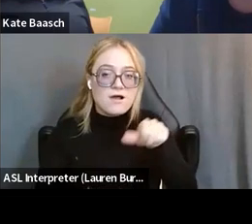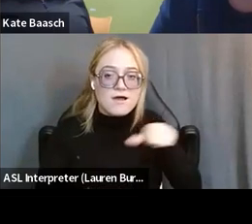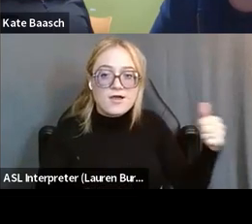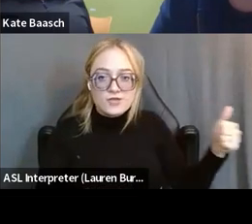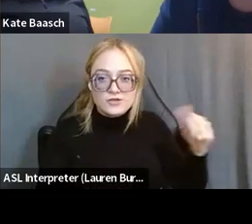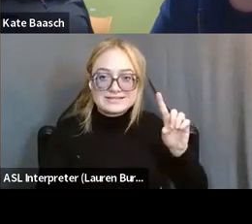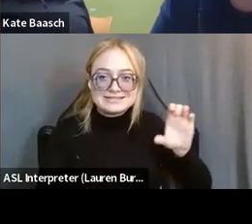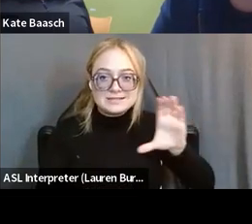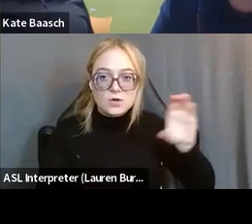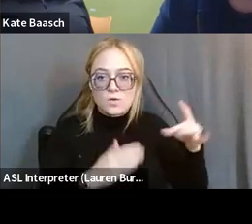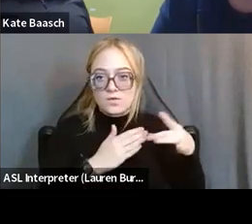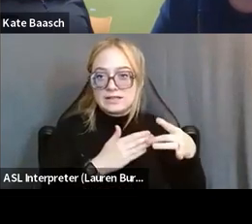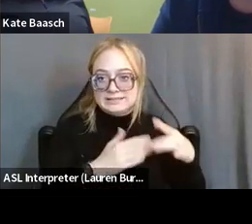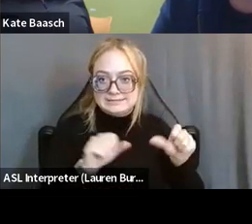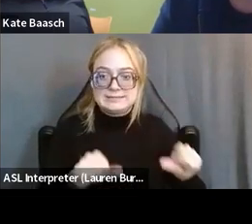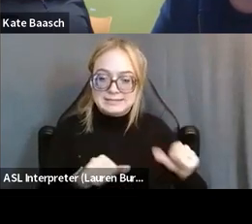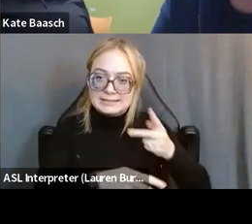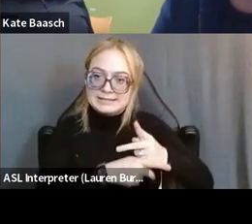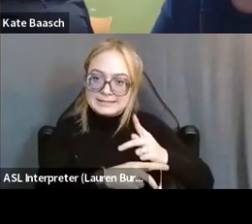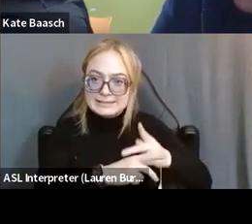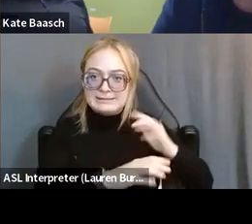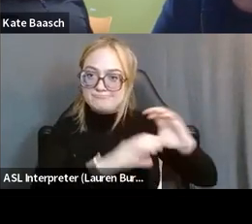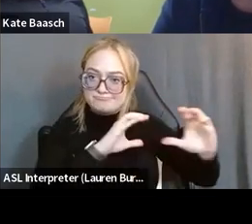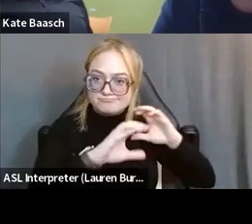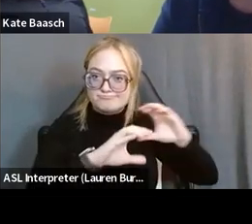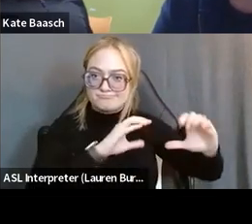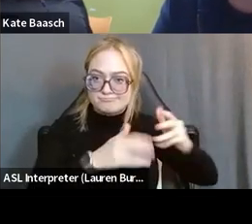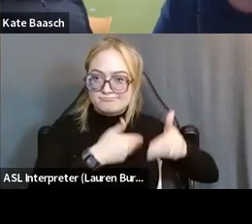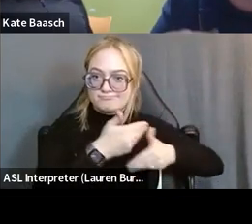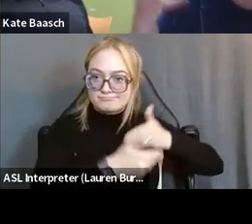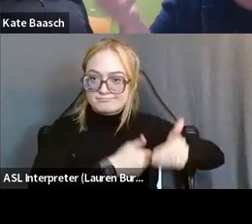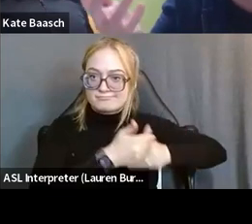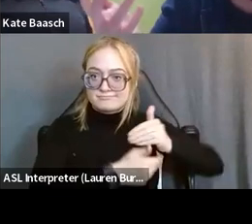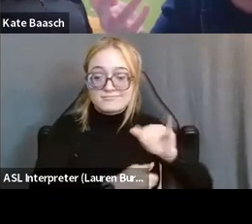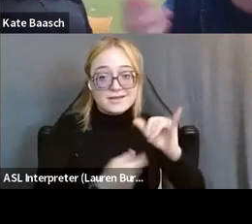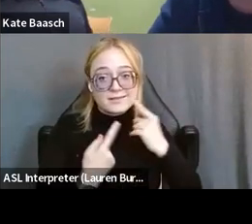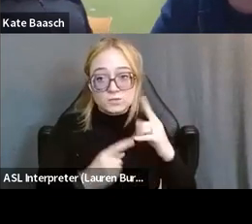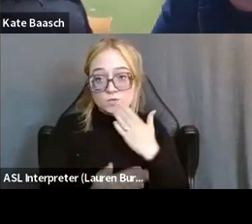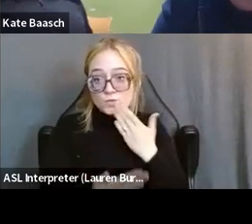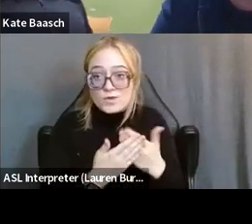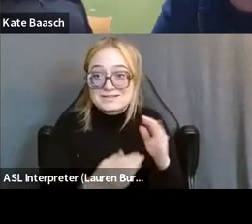so that we can keep the lines of communication going. And that's worked pretty well, especially when we couldn't meet in person.